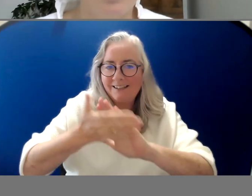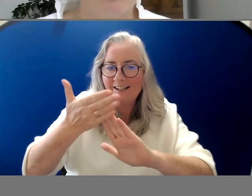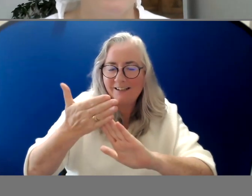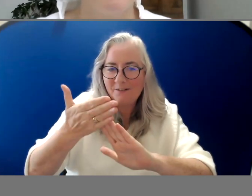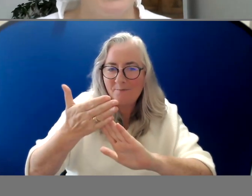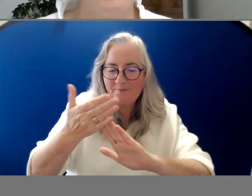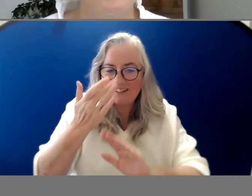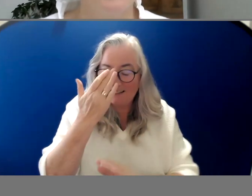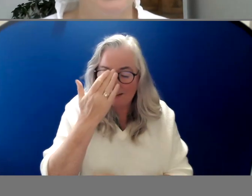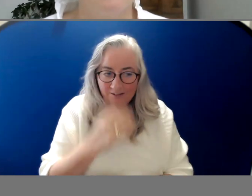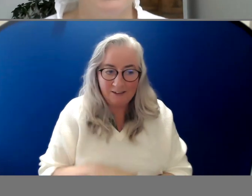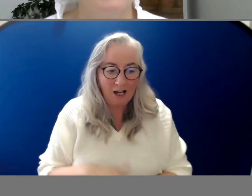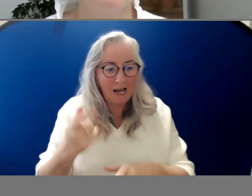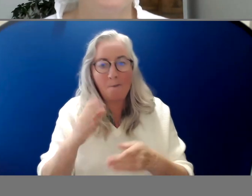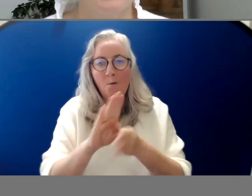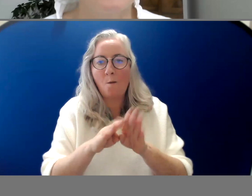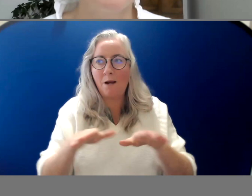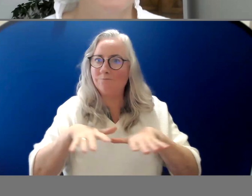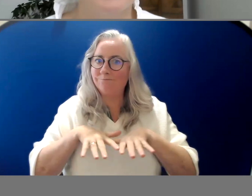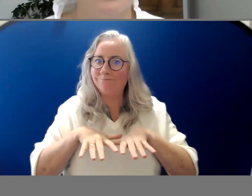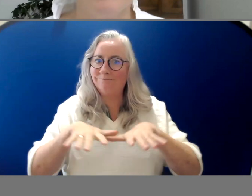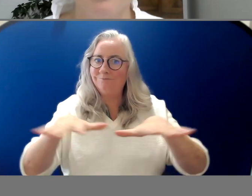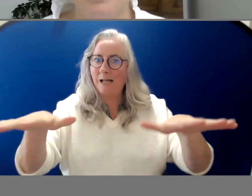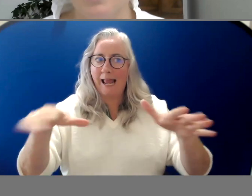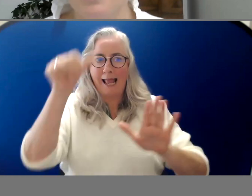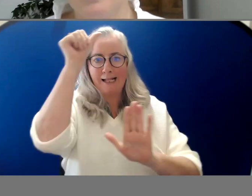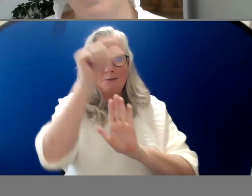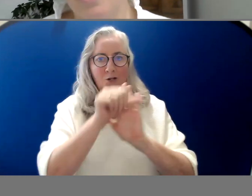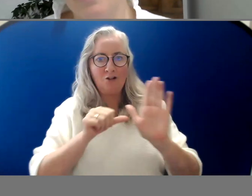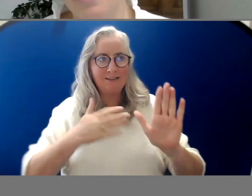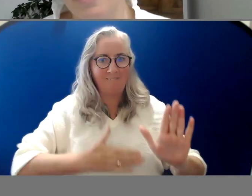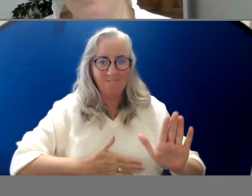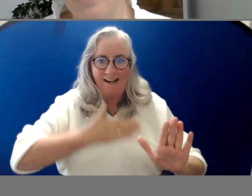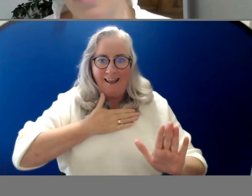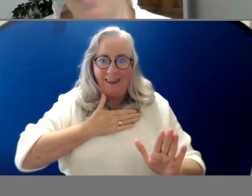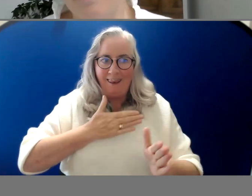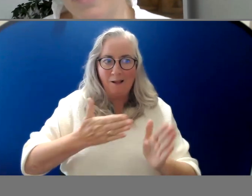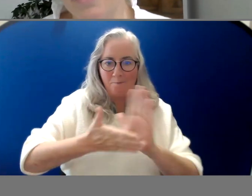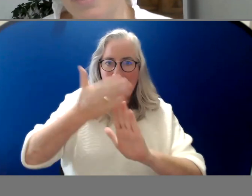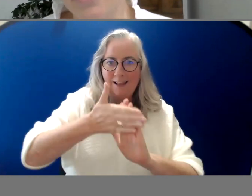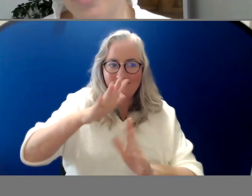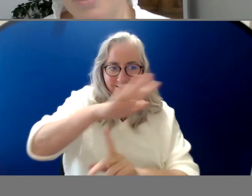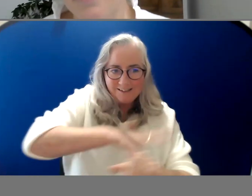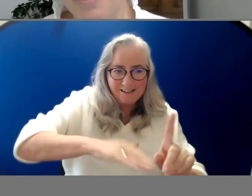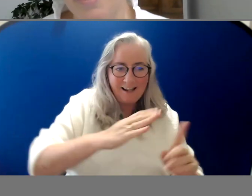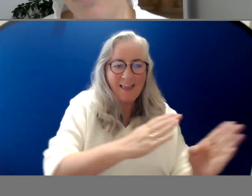allow a promenade so an experience of the buildings and then in the 1930s we see